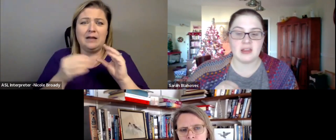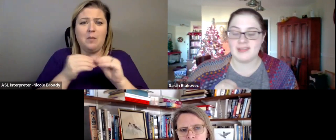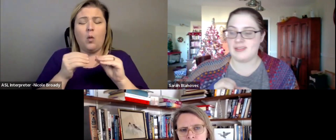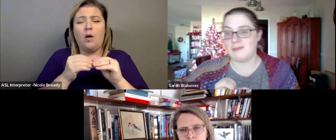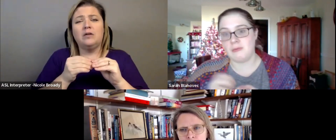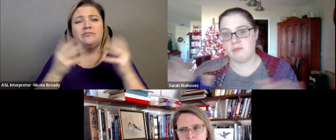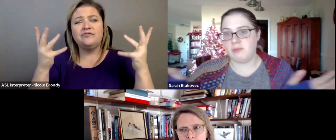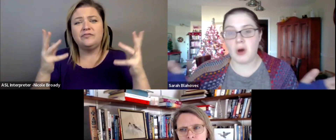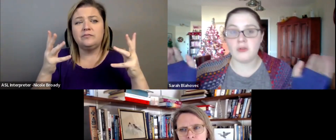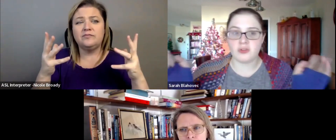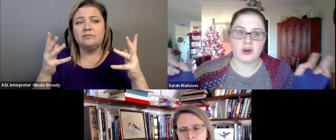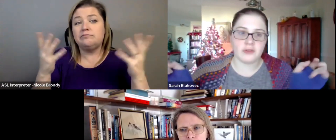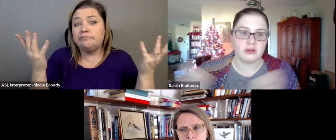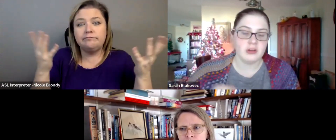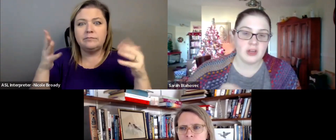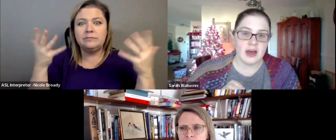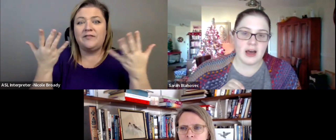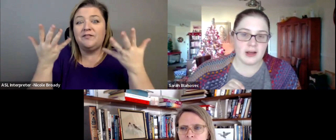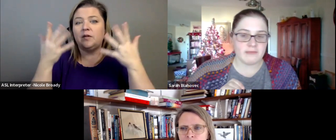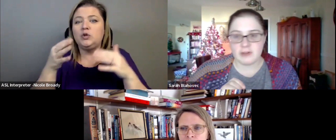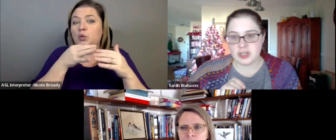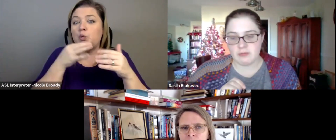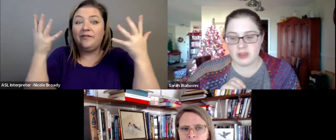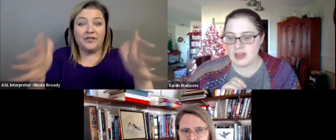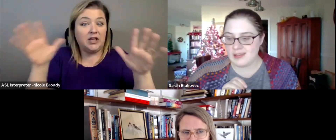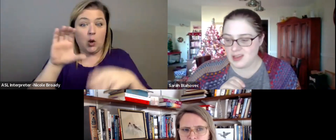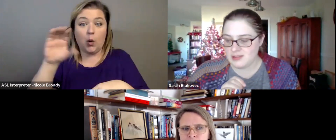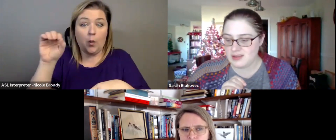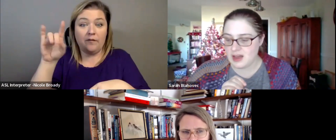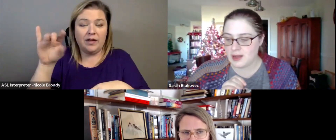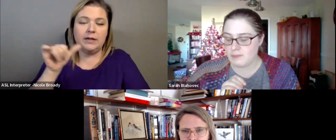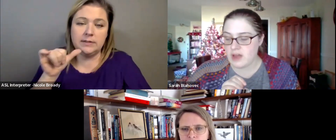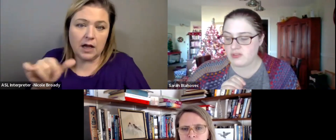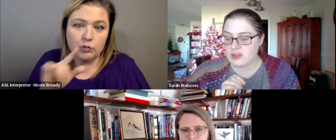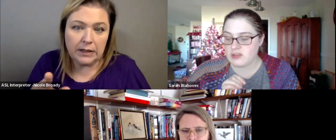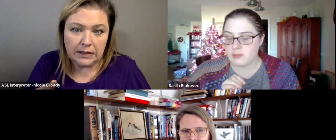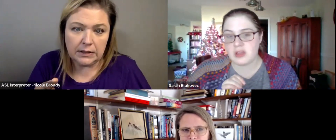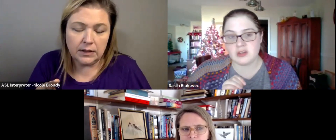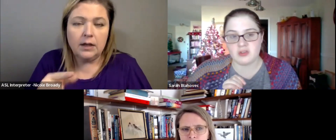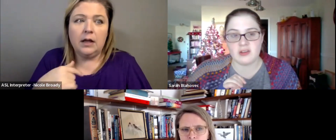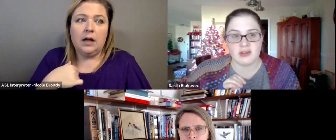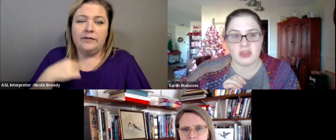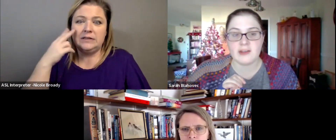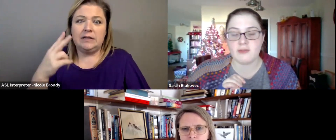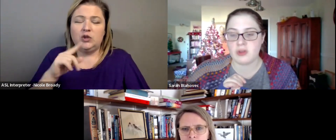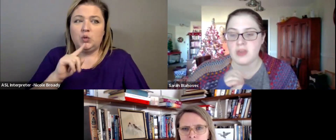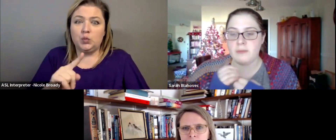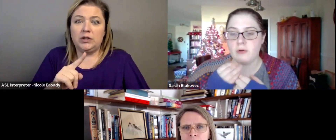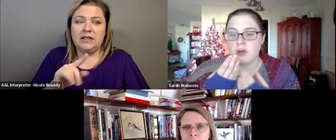it's post COVID which it really isn't. I've seen some really distressing things with people